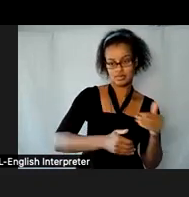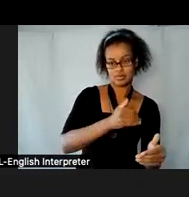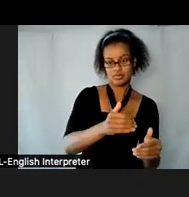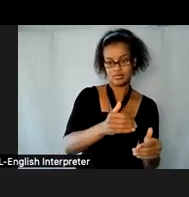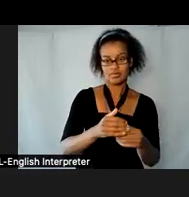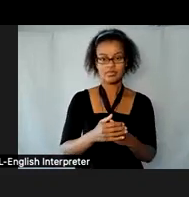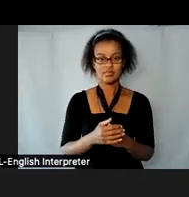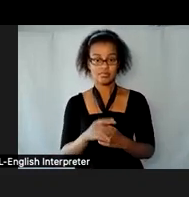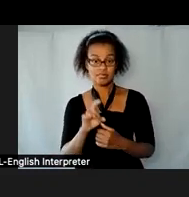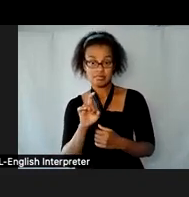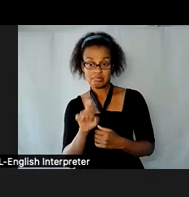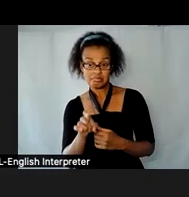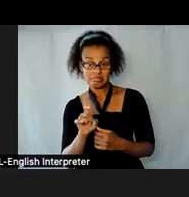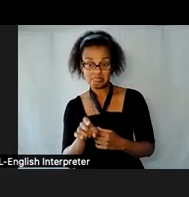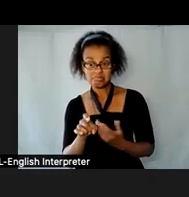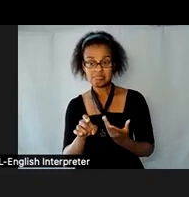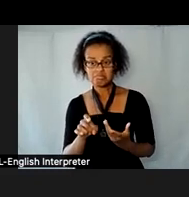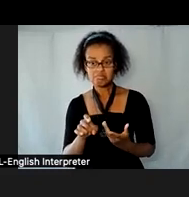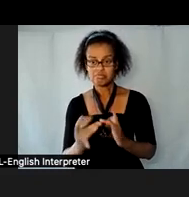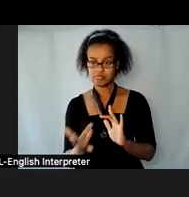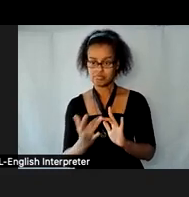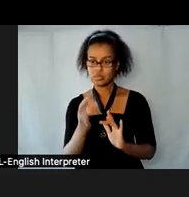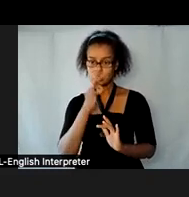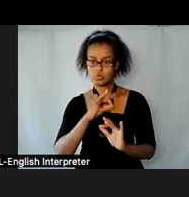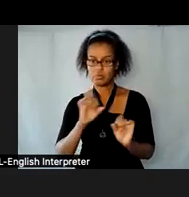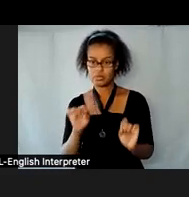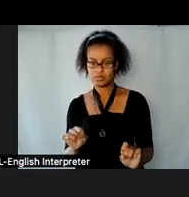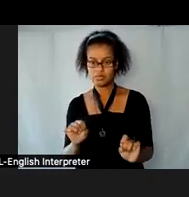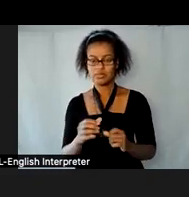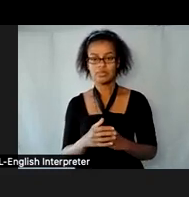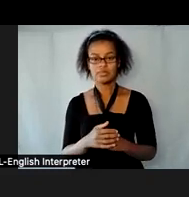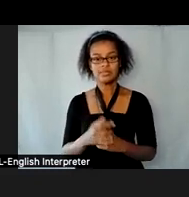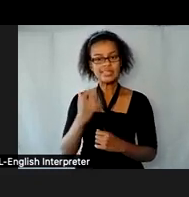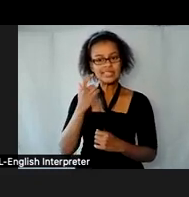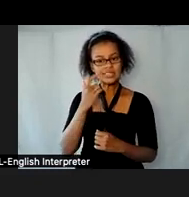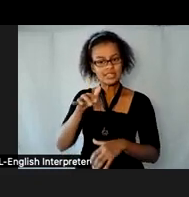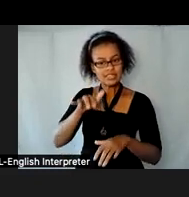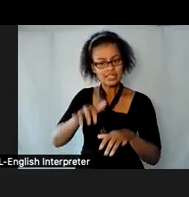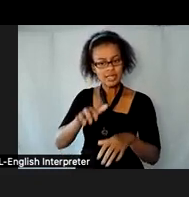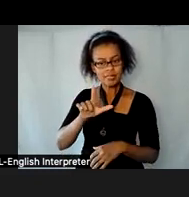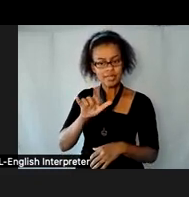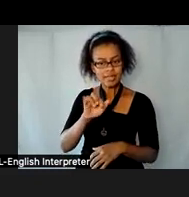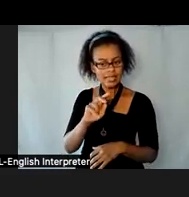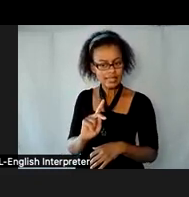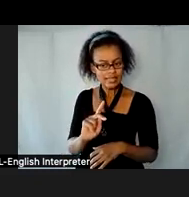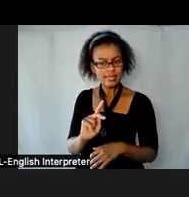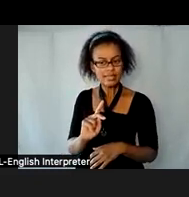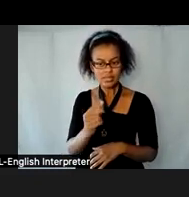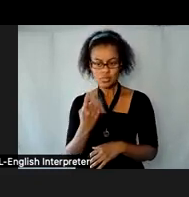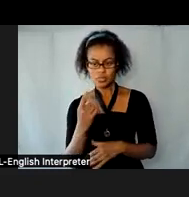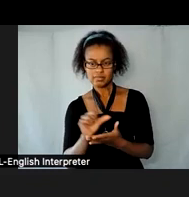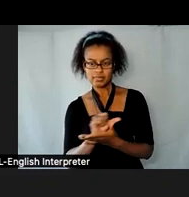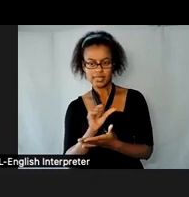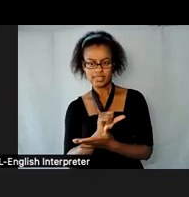We say in the links that I shared, I did share also a page that explains the process around